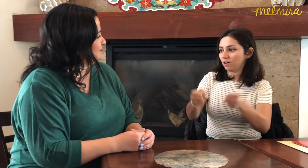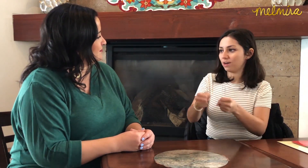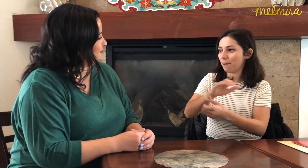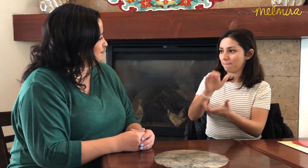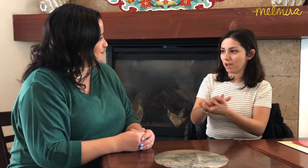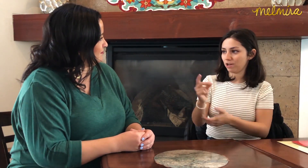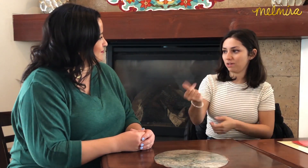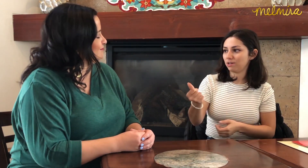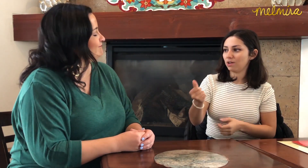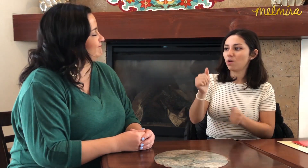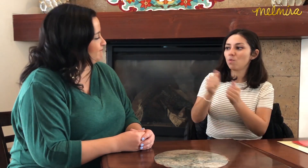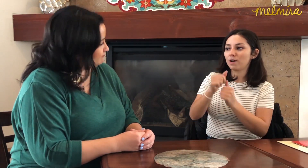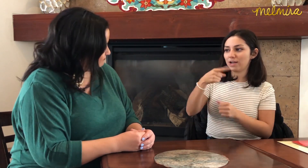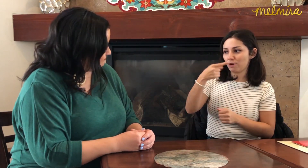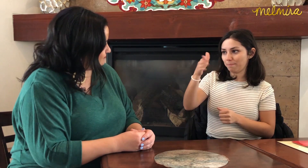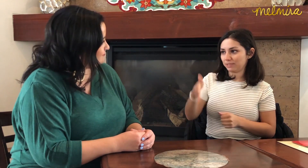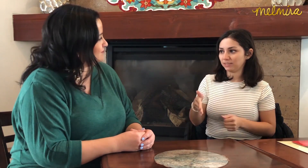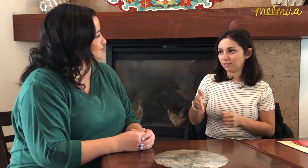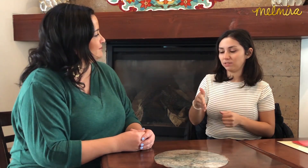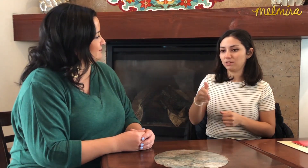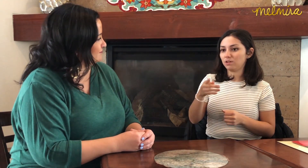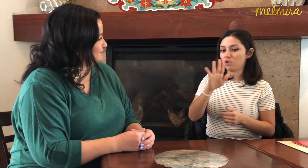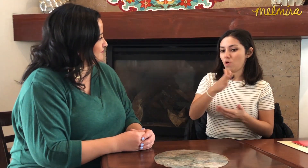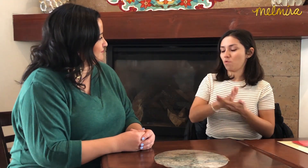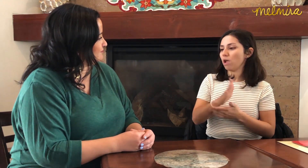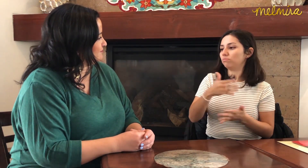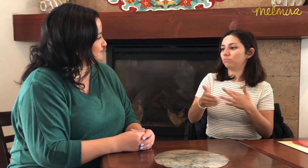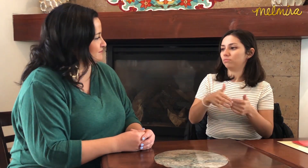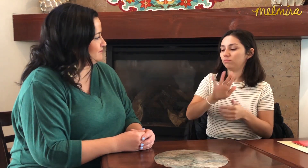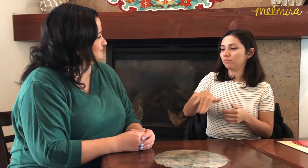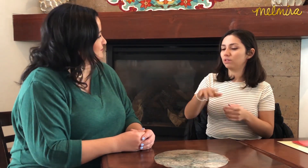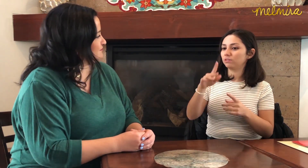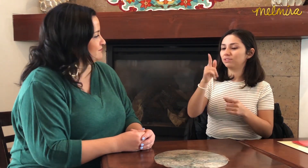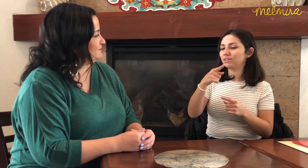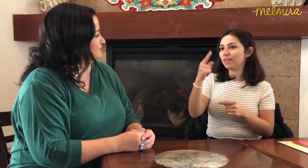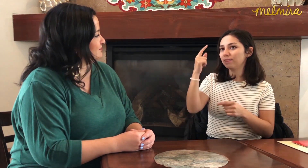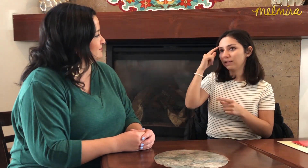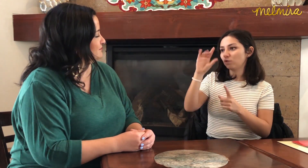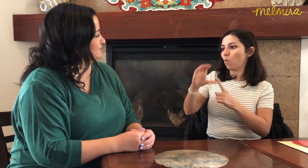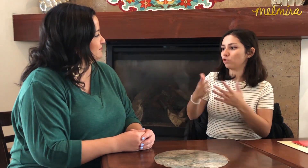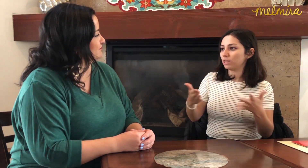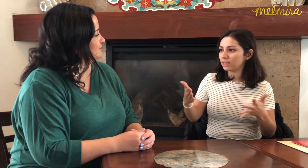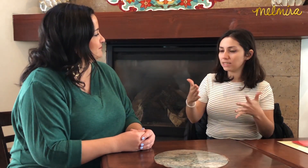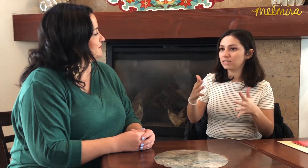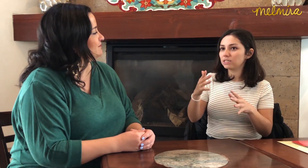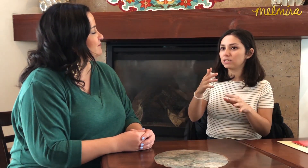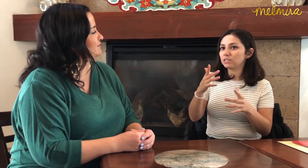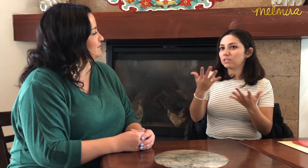Her parents arranged a marriage for them immediately with an hearing person. Their rights don't matter at all. They think it's a cultural thing.